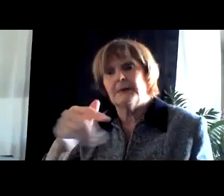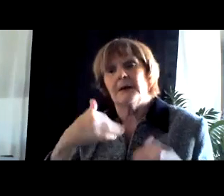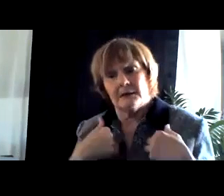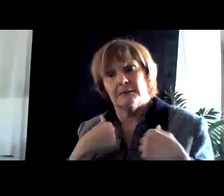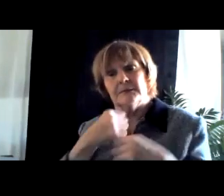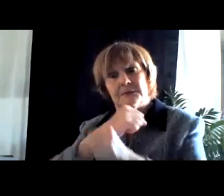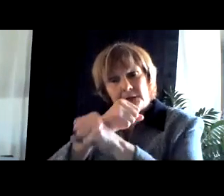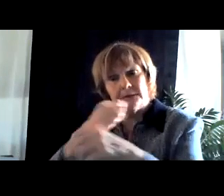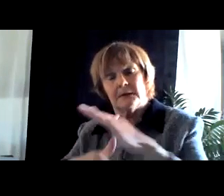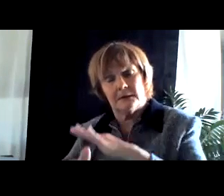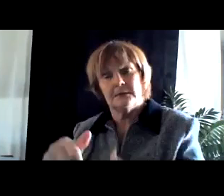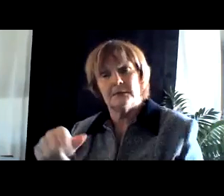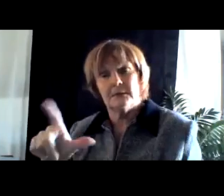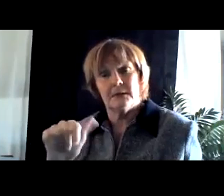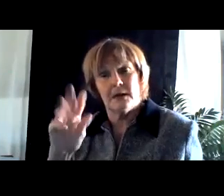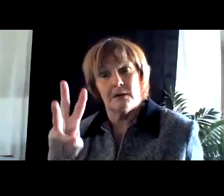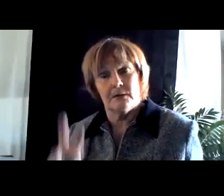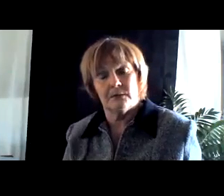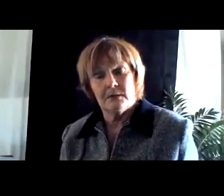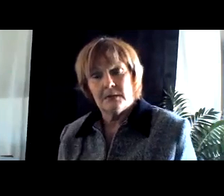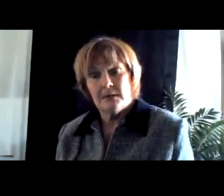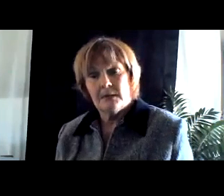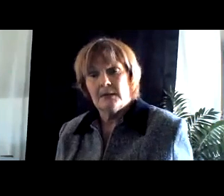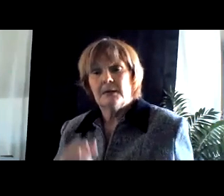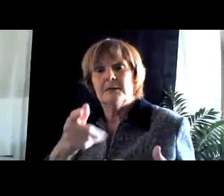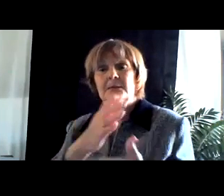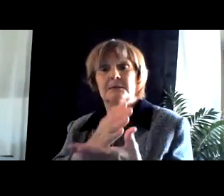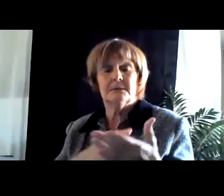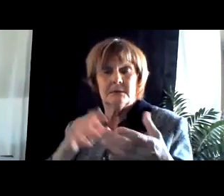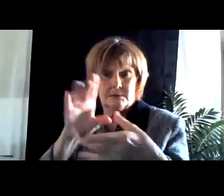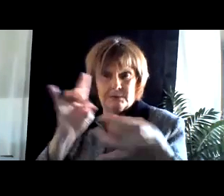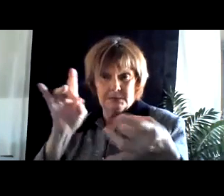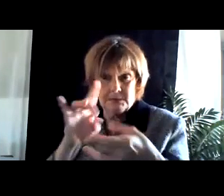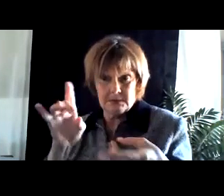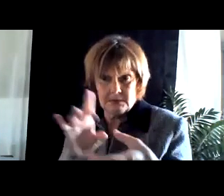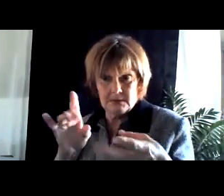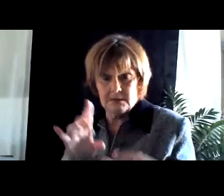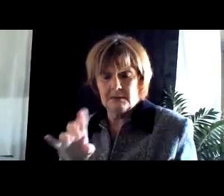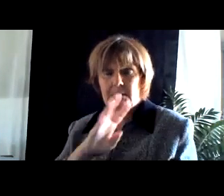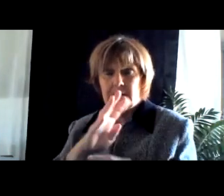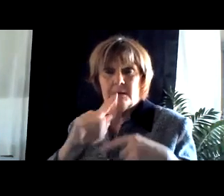[Kristen] And then there are some comments. I'm reading a similar book about trauma in children with intellectual disabilities.